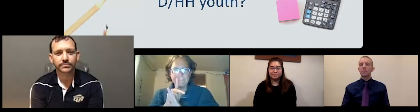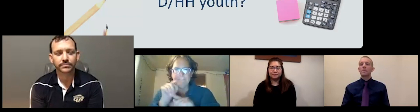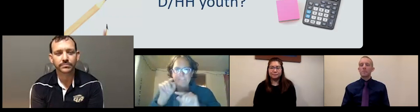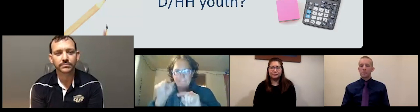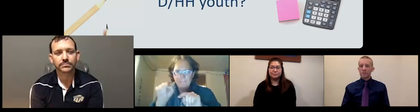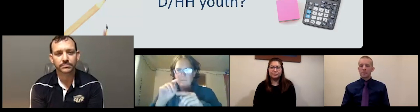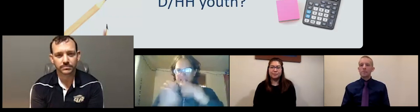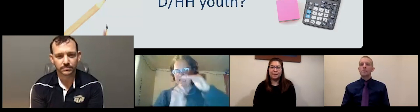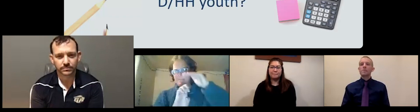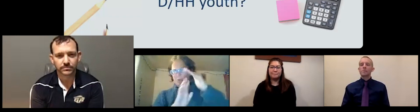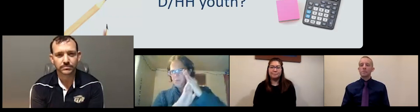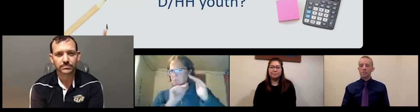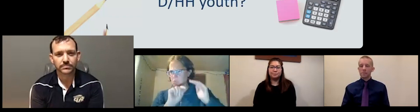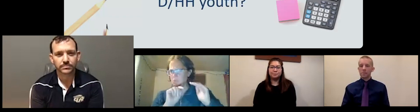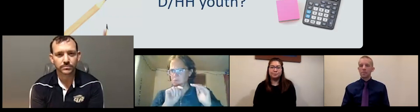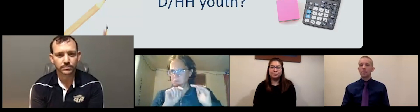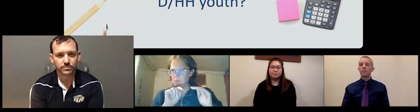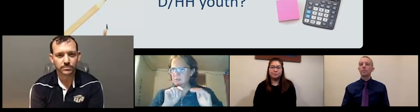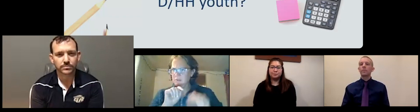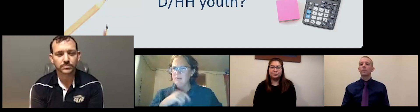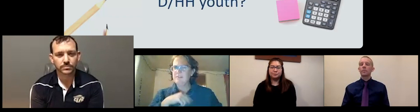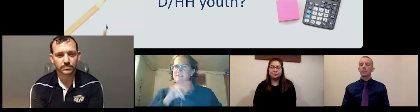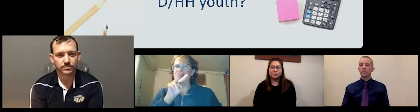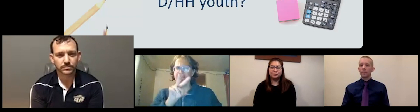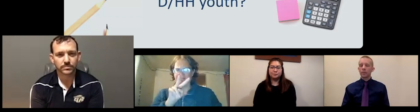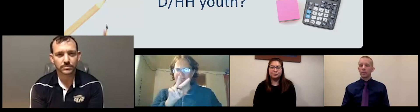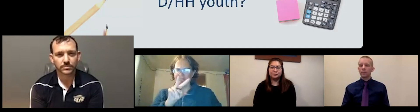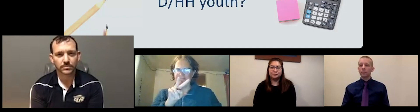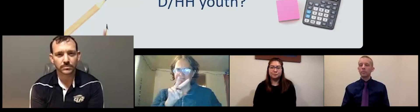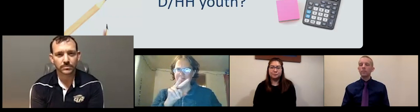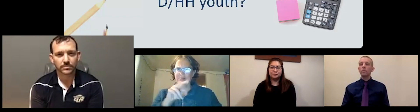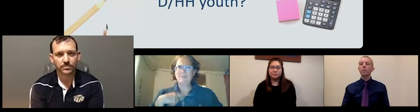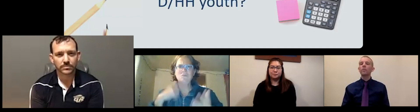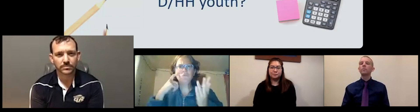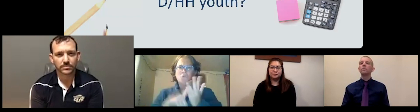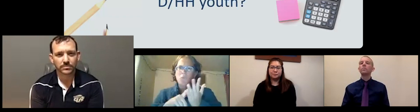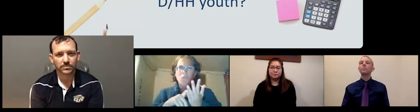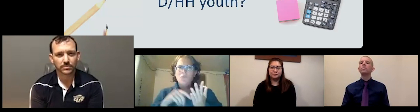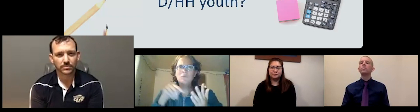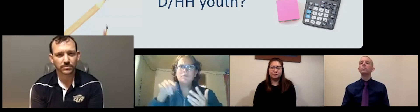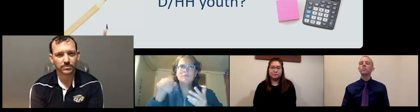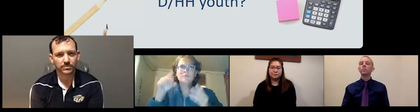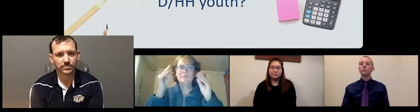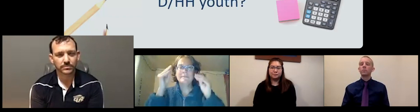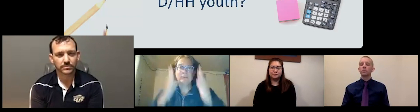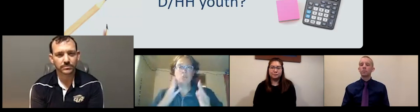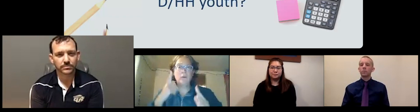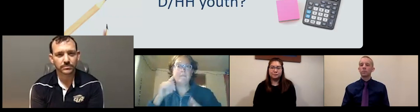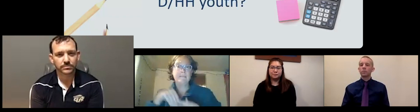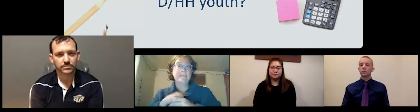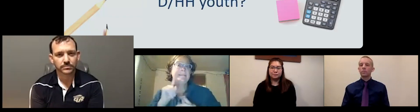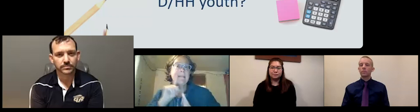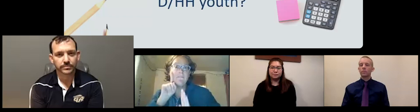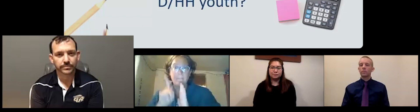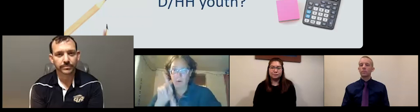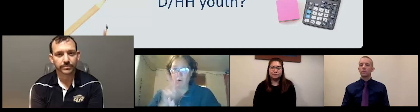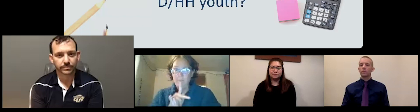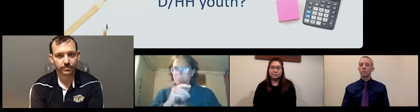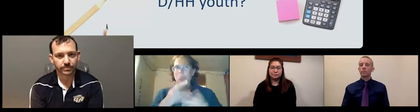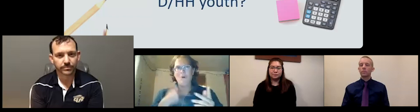In elementary school, I noticed that teachers in the deaf program,